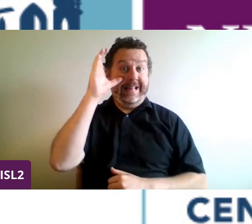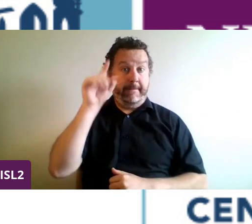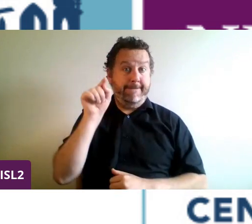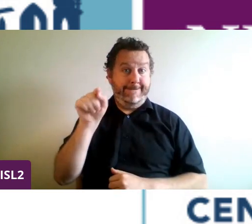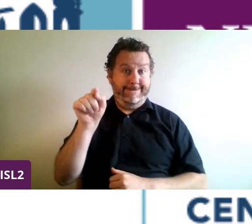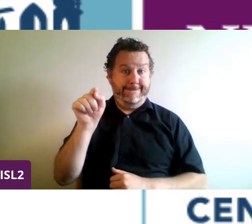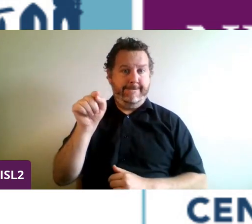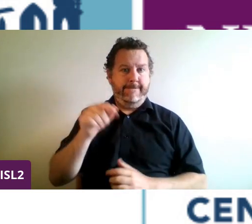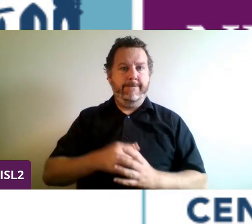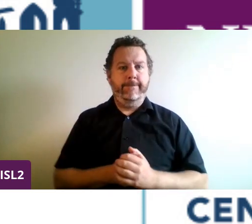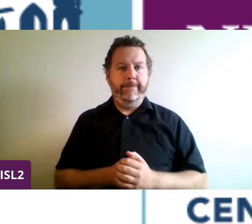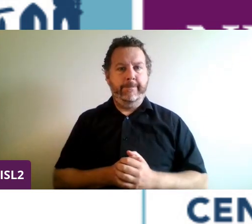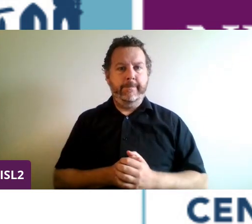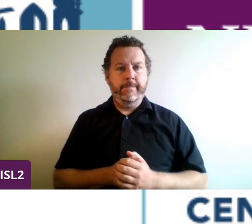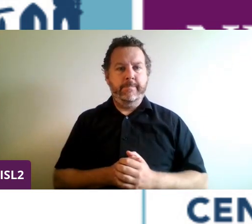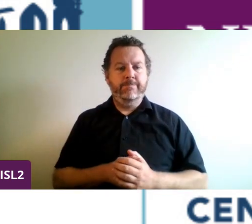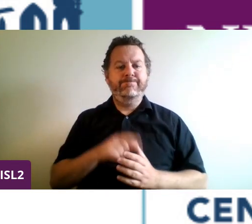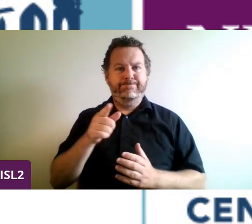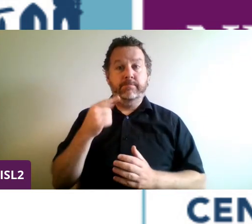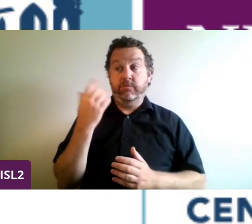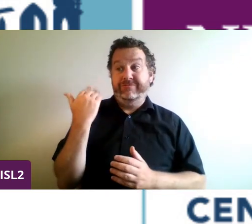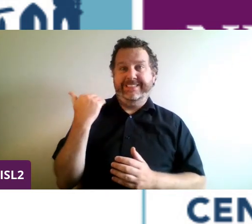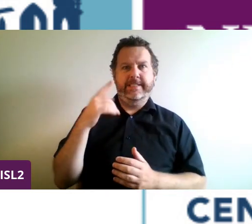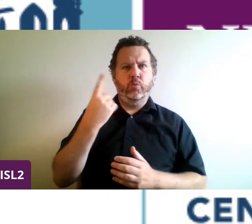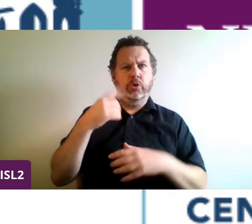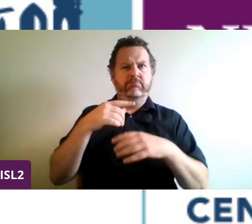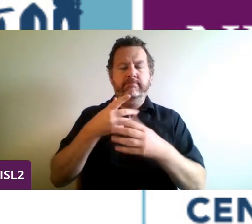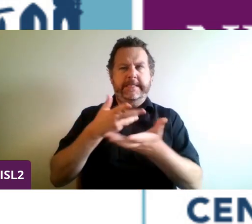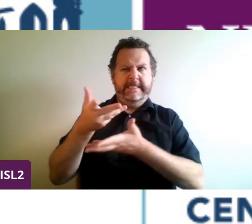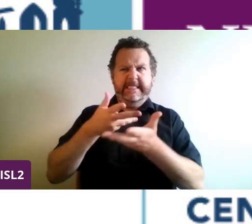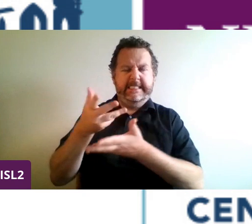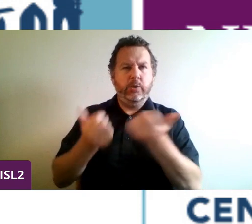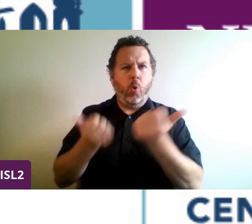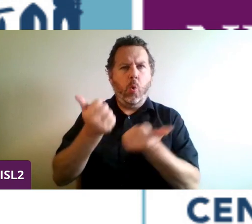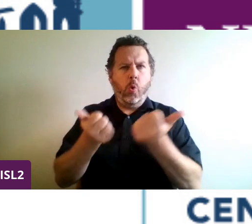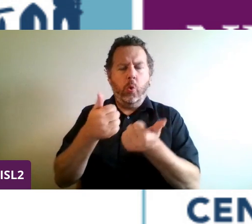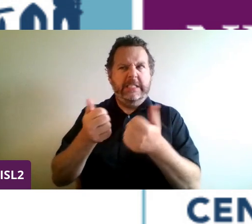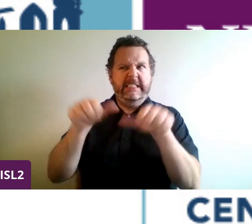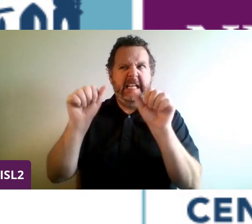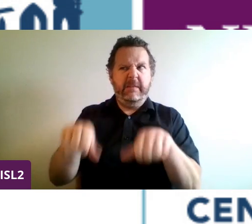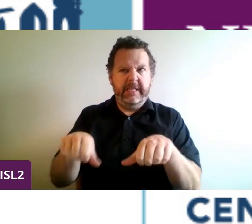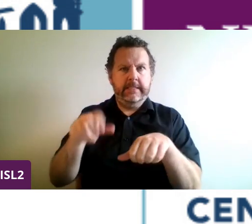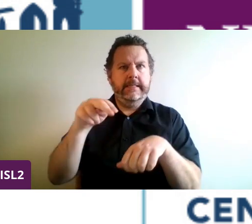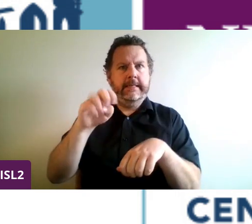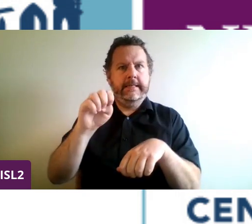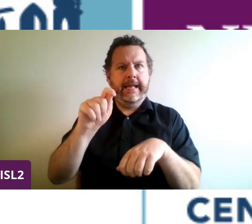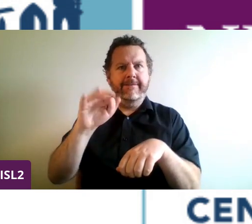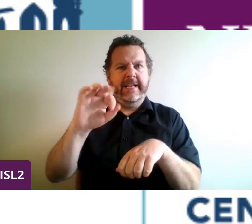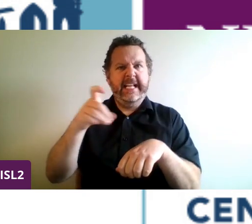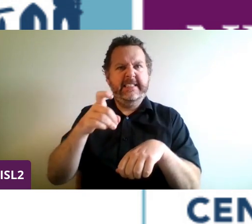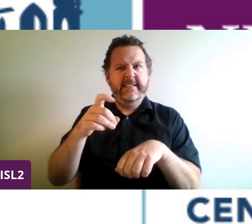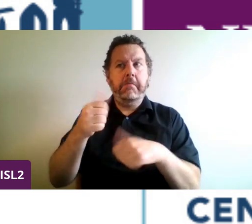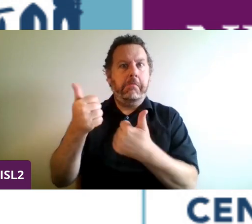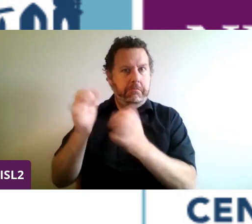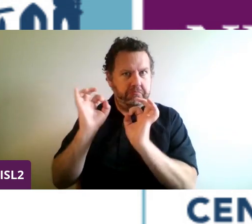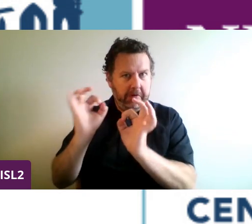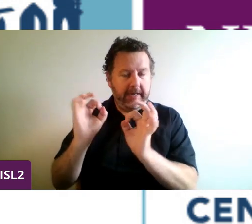was huge, Netflix has made huge strides in making sure that audio descriptions, captions and other